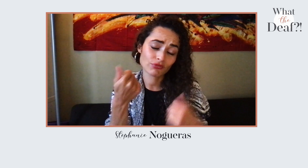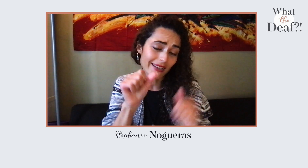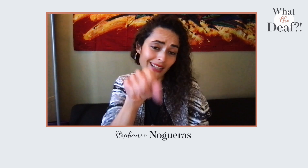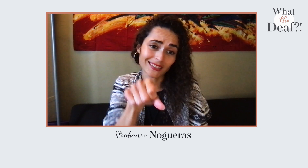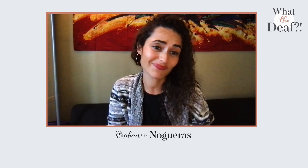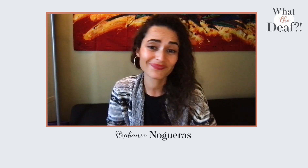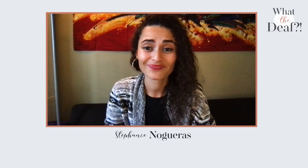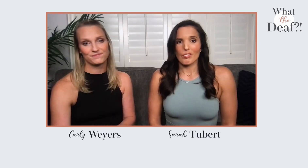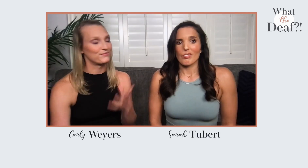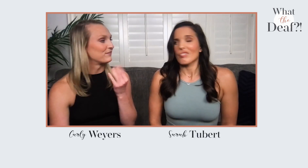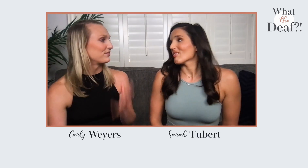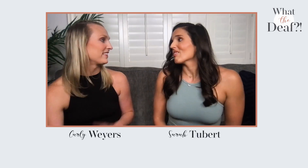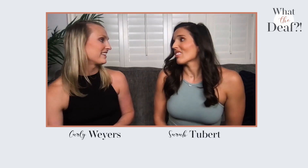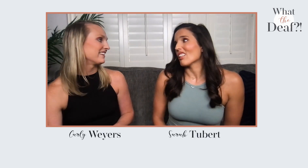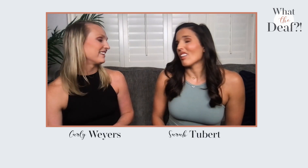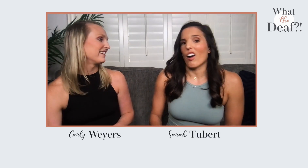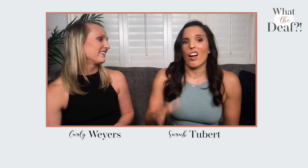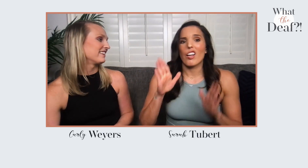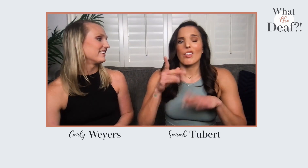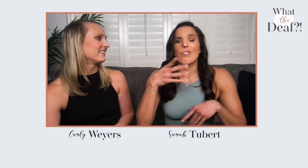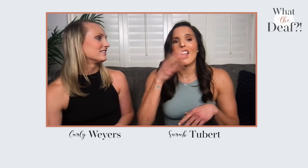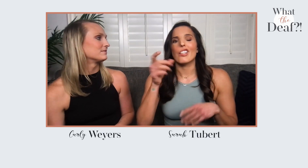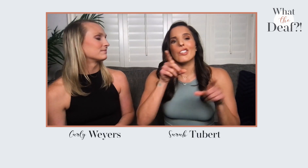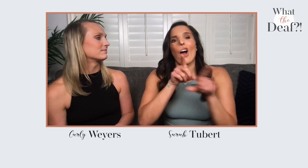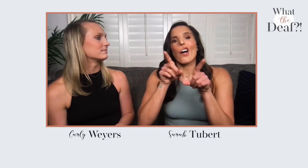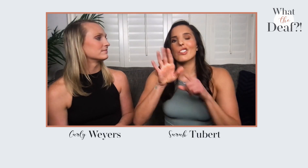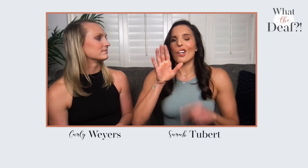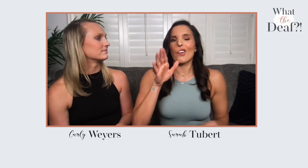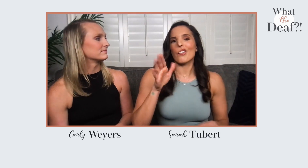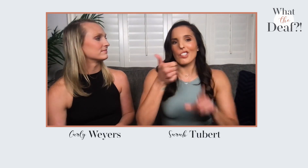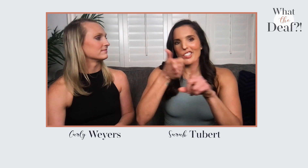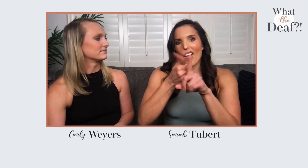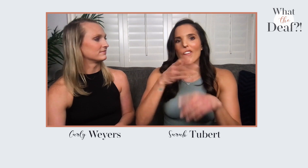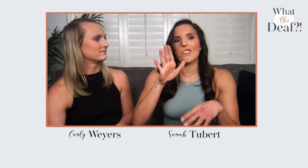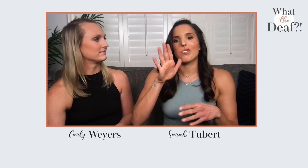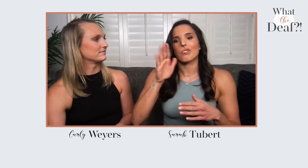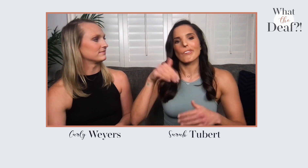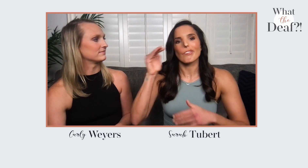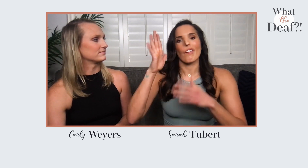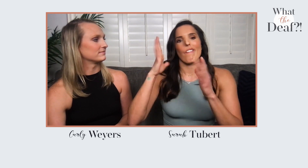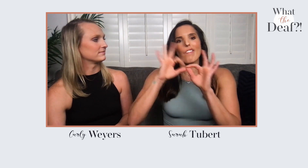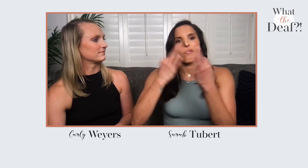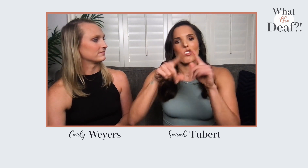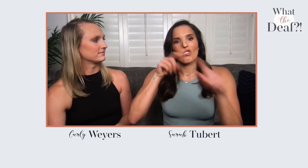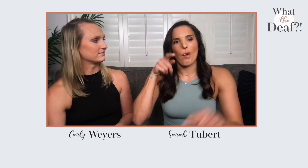and I think that's important. Beautiful. That's awesome. I also want to mention that you and your family